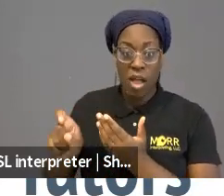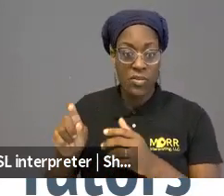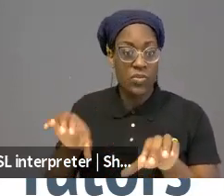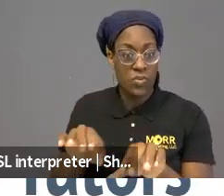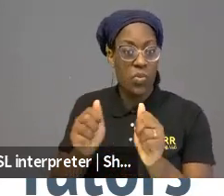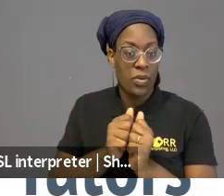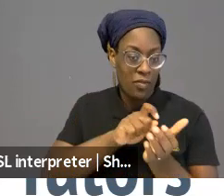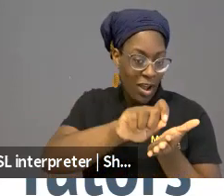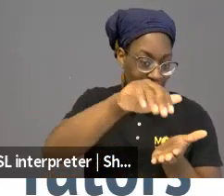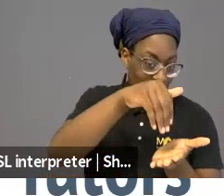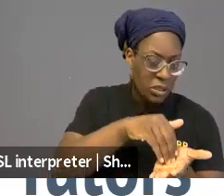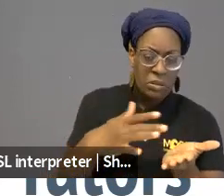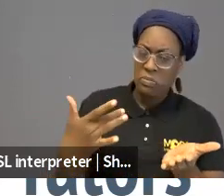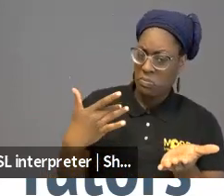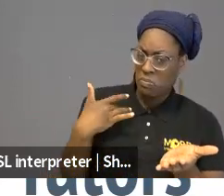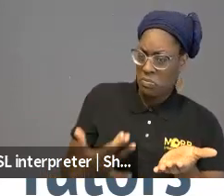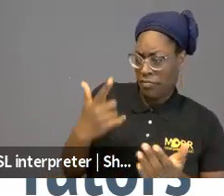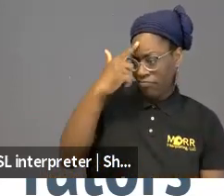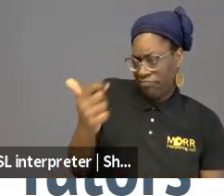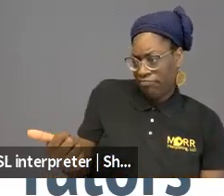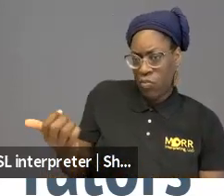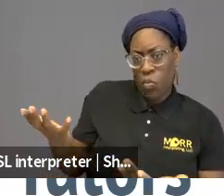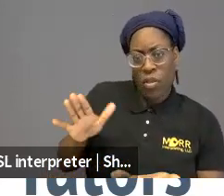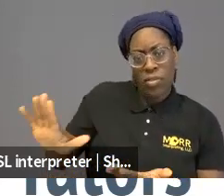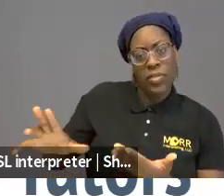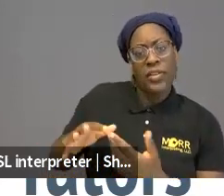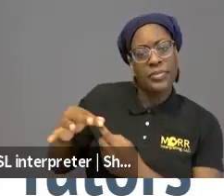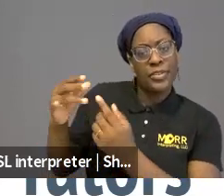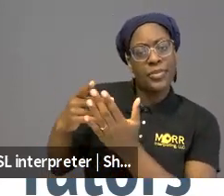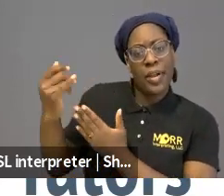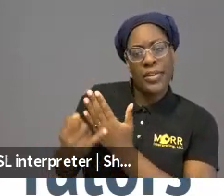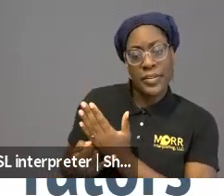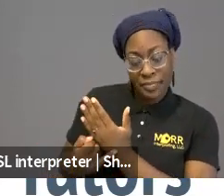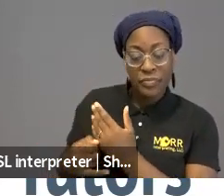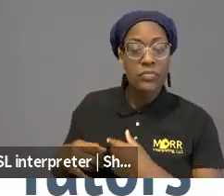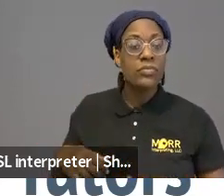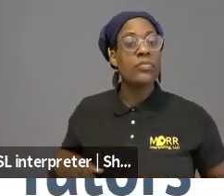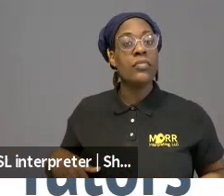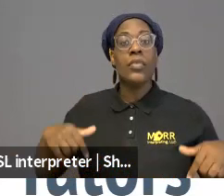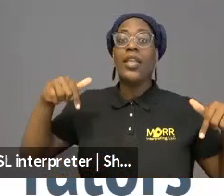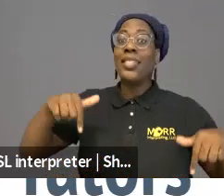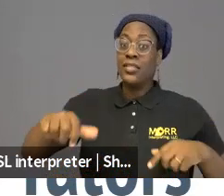go with it. This past year I actually created some teams based on some of the things that I knew I